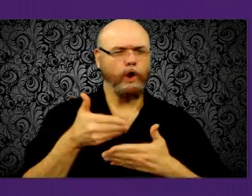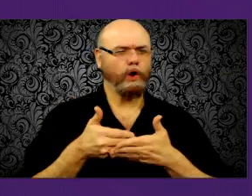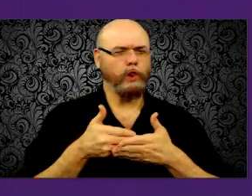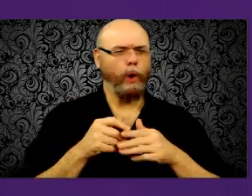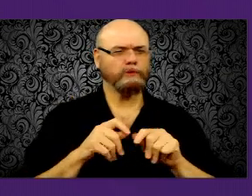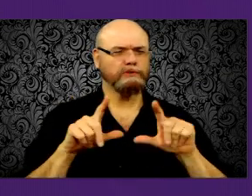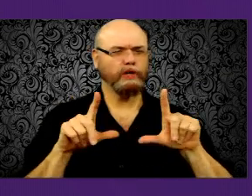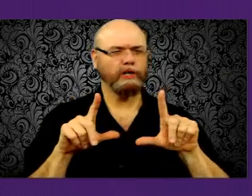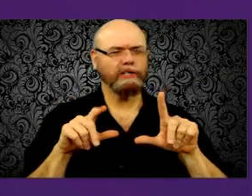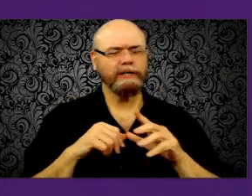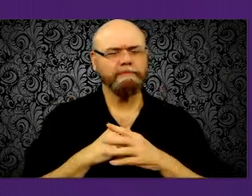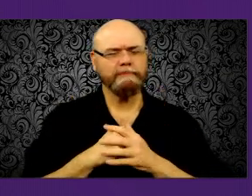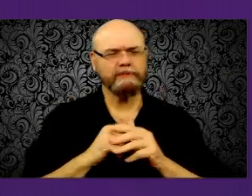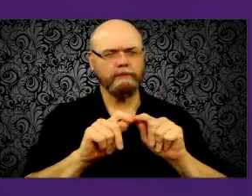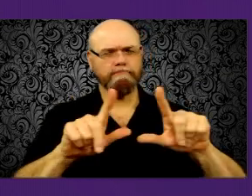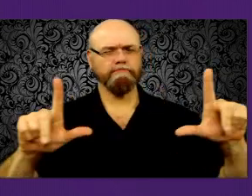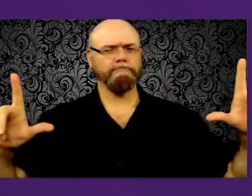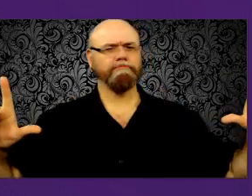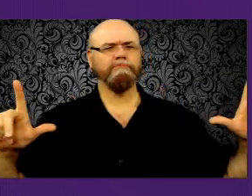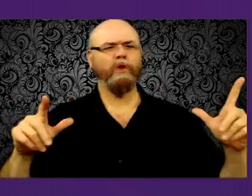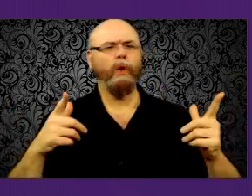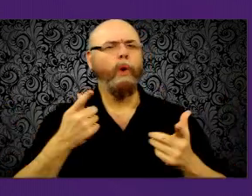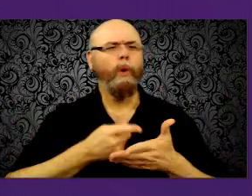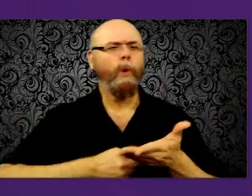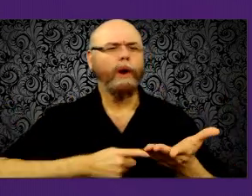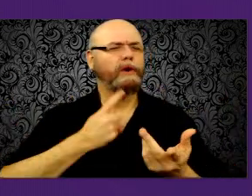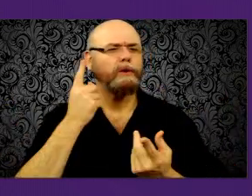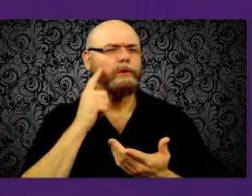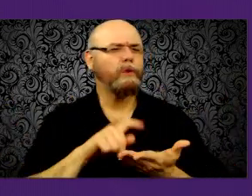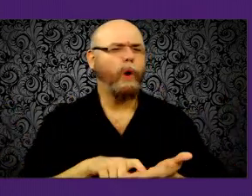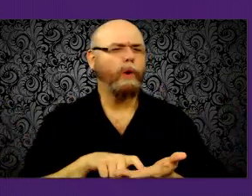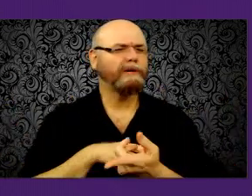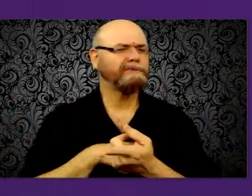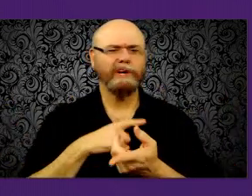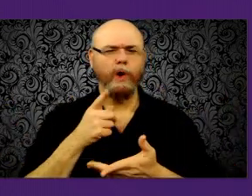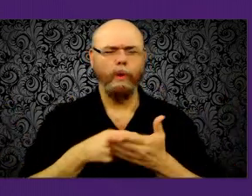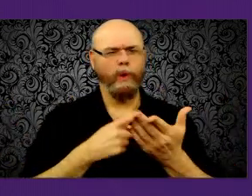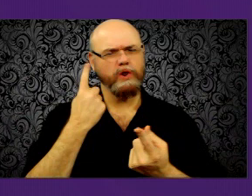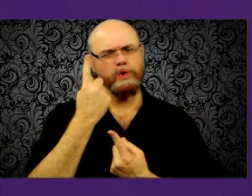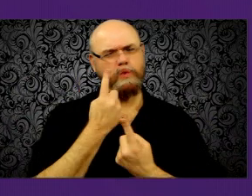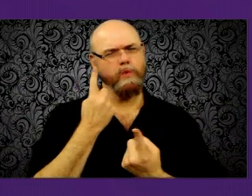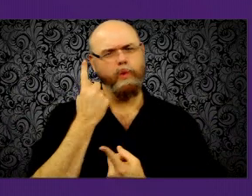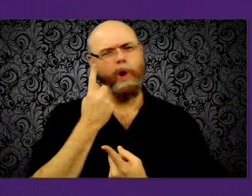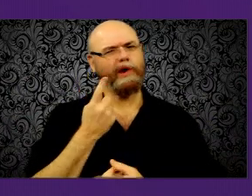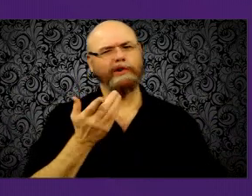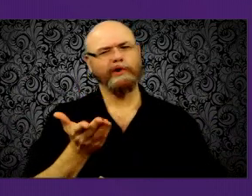do you notice and wonder about this image, and if you could just pop that in the chat?